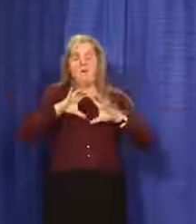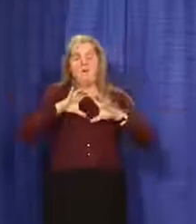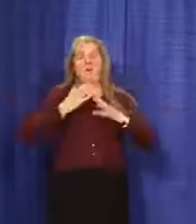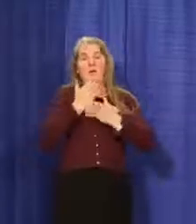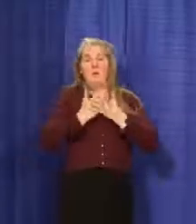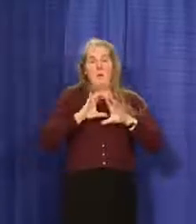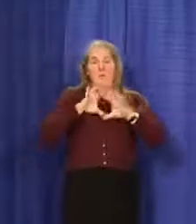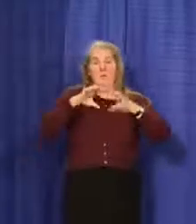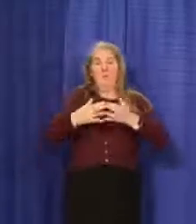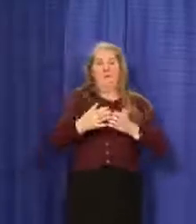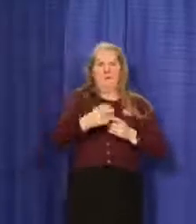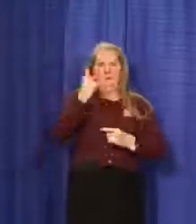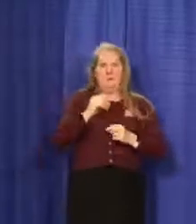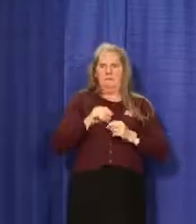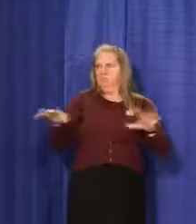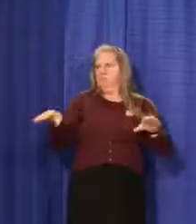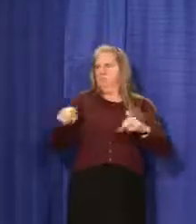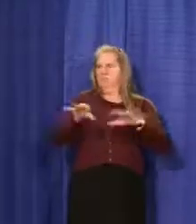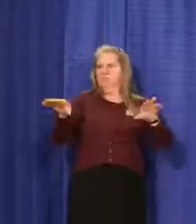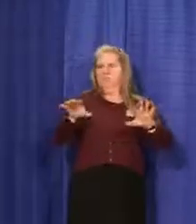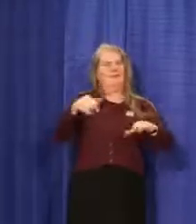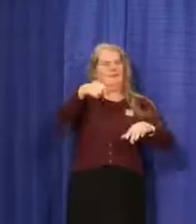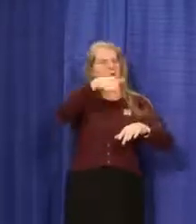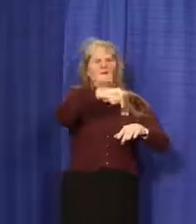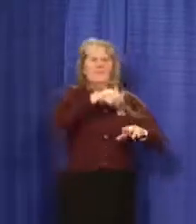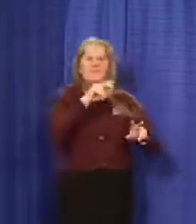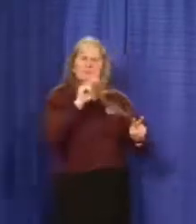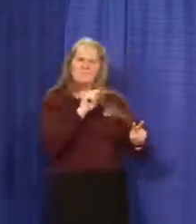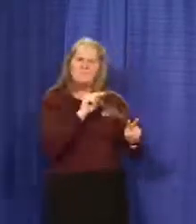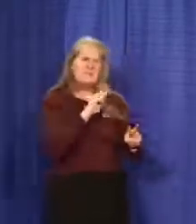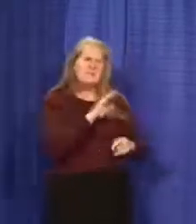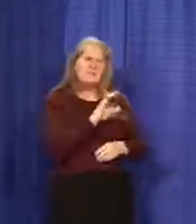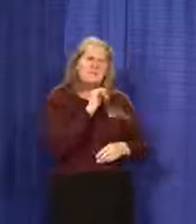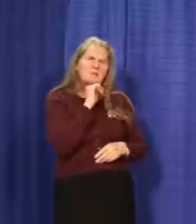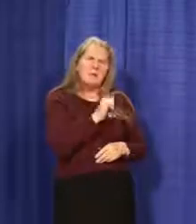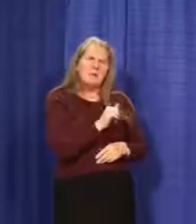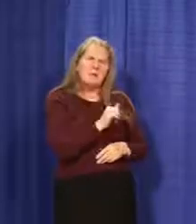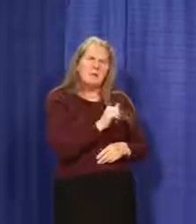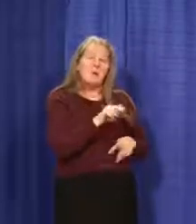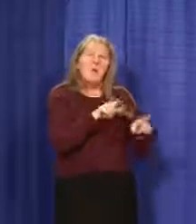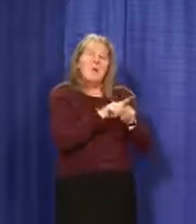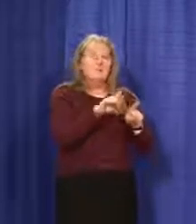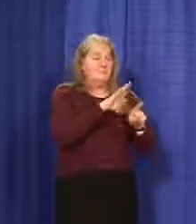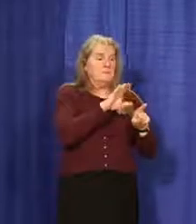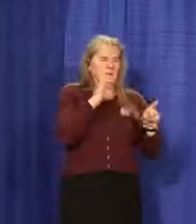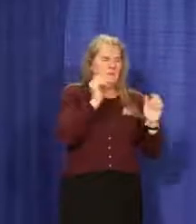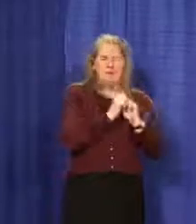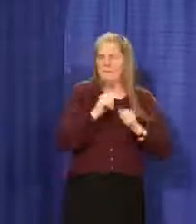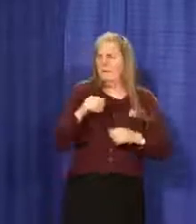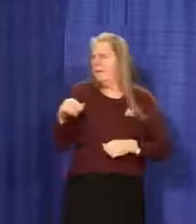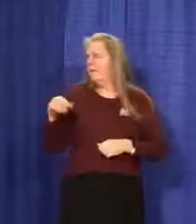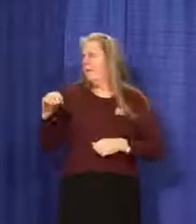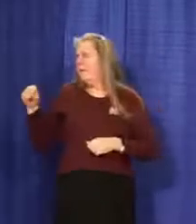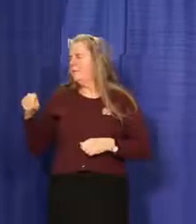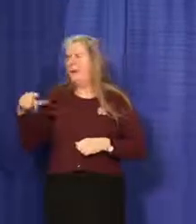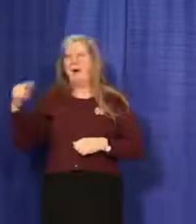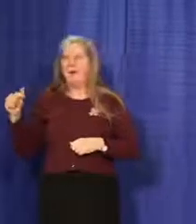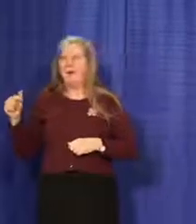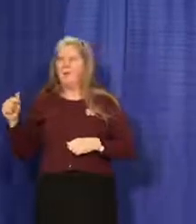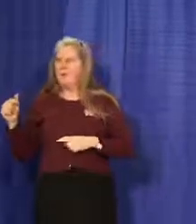other parts of the world at the moment. And even BC compared to some of the other provinces remains in a